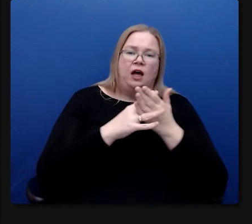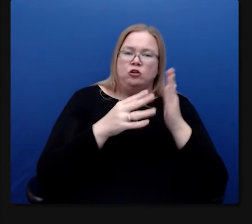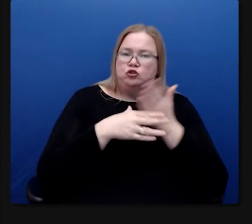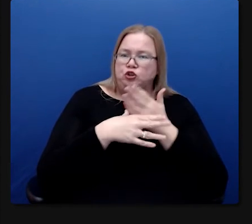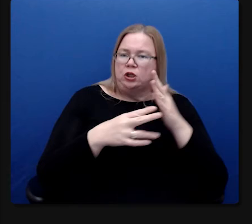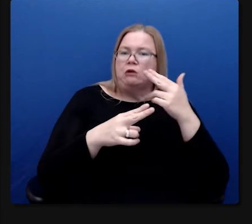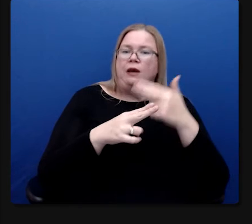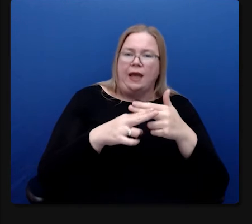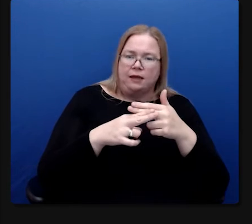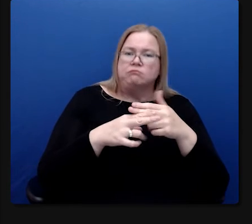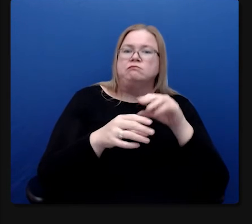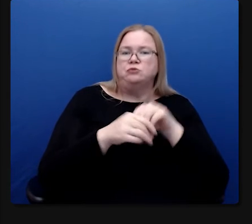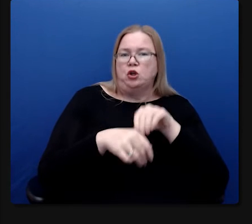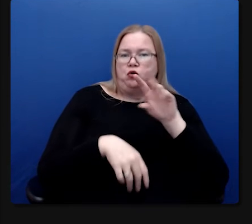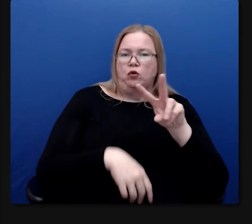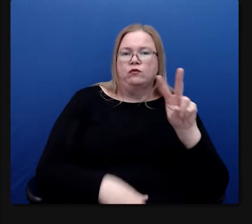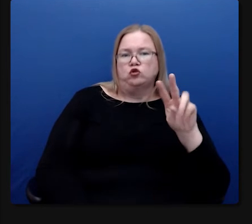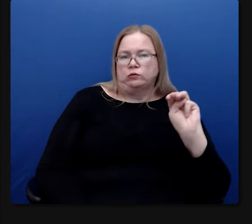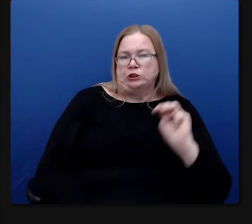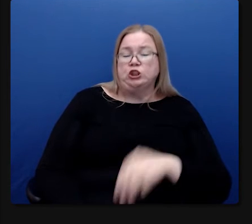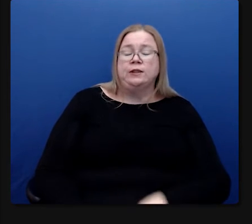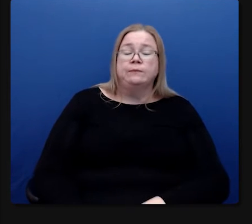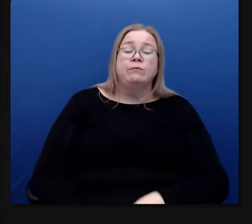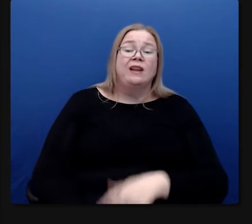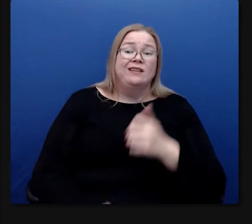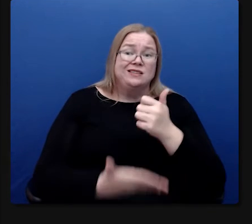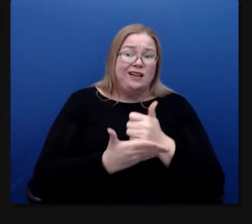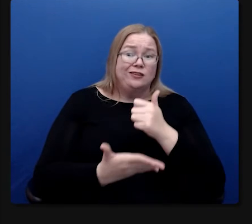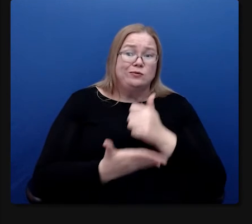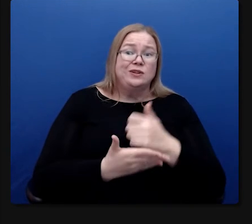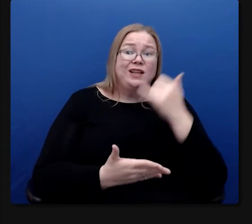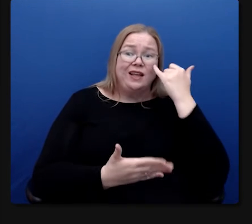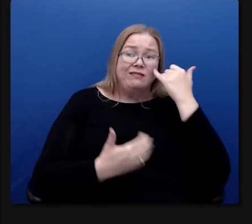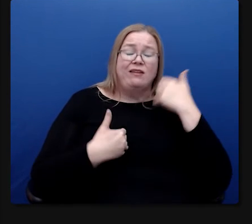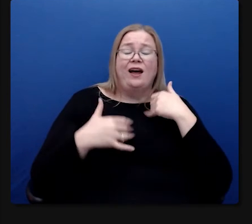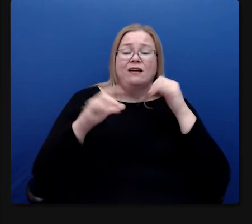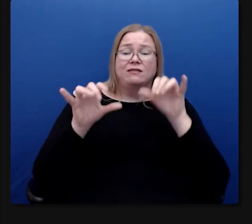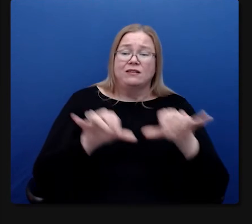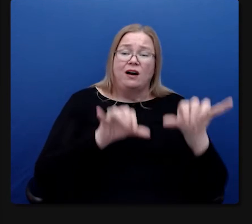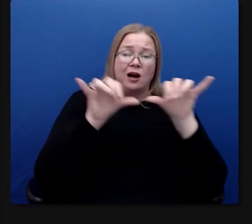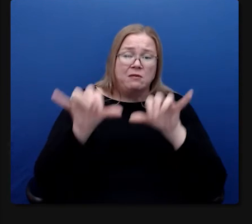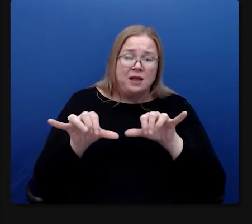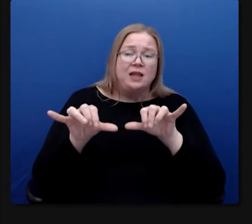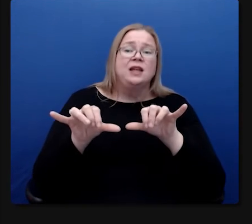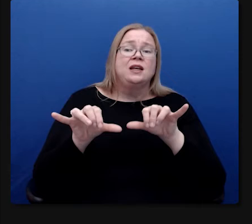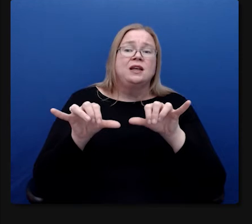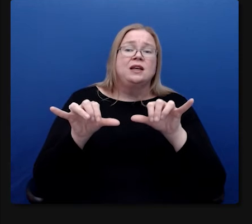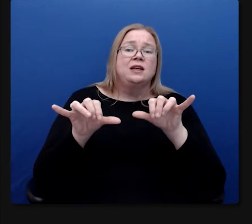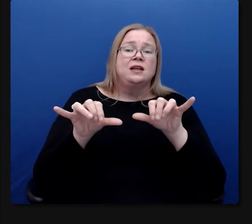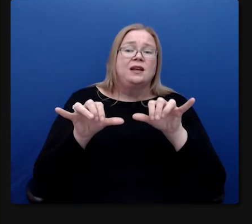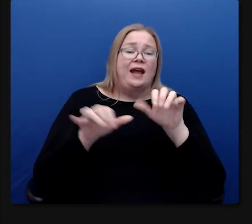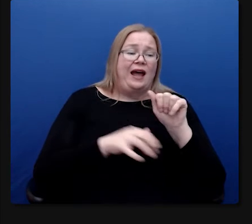you want this mounted into your virtual machine. This is handy if you've got common assets